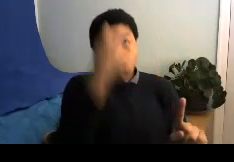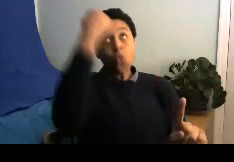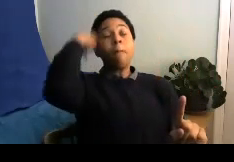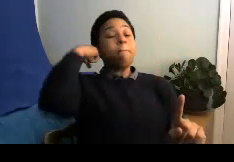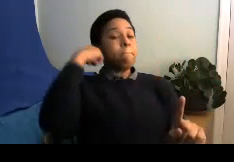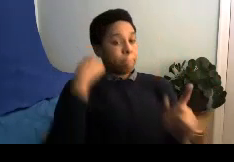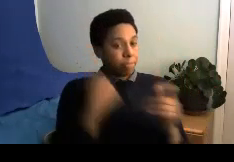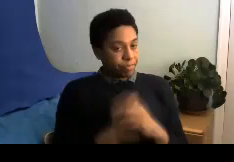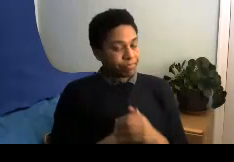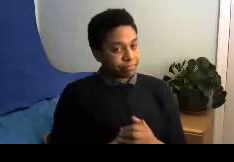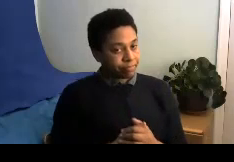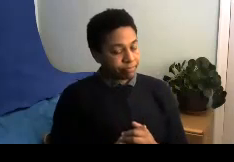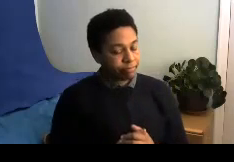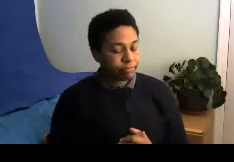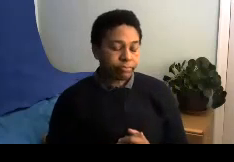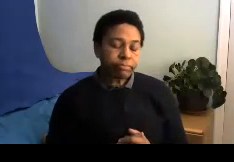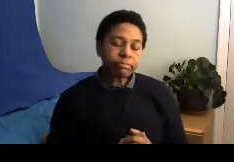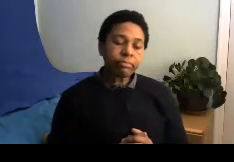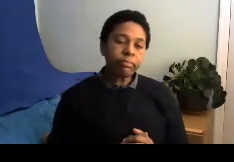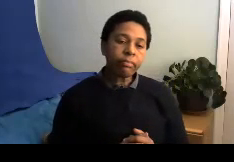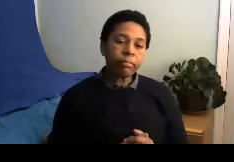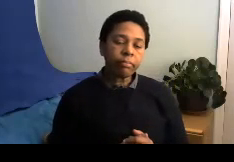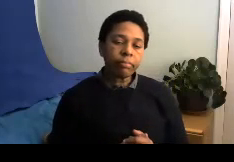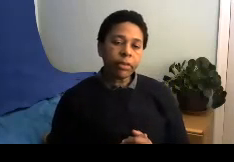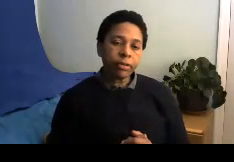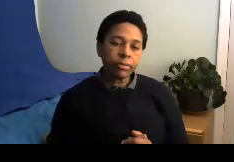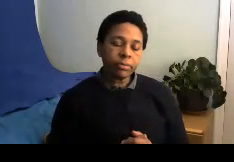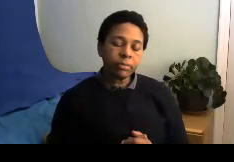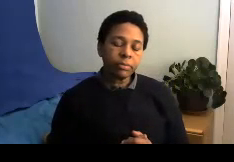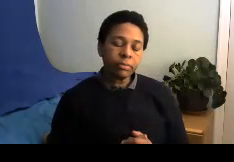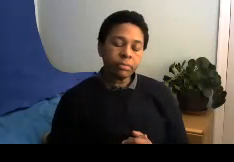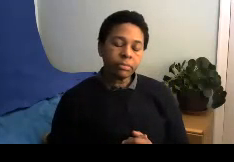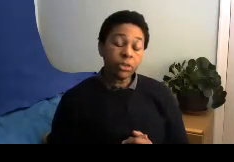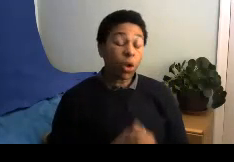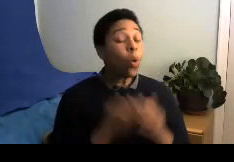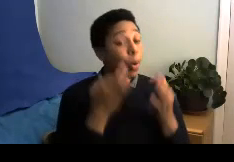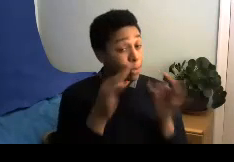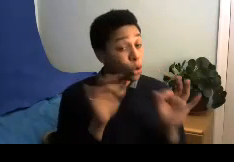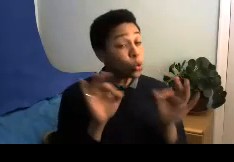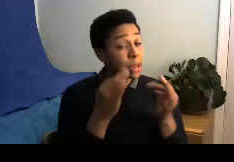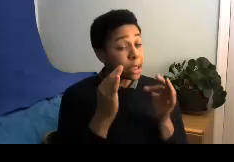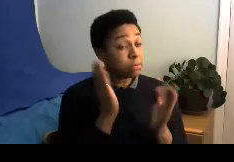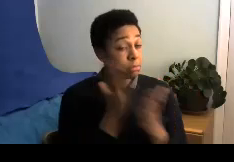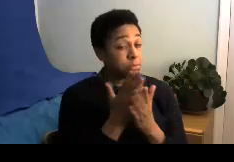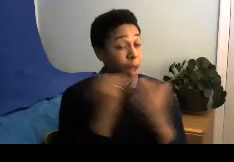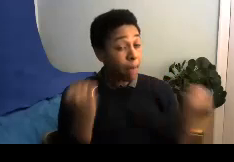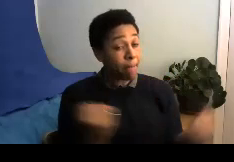hate it, elicited, so no music is- And it's very interesting to